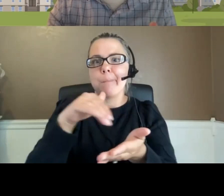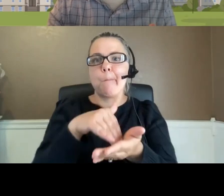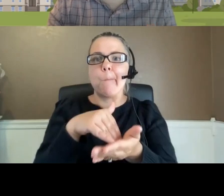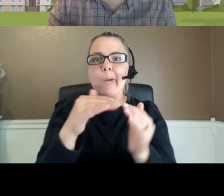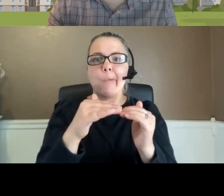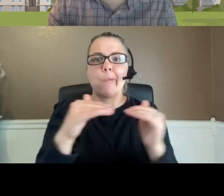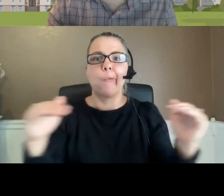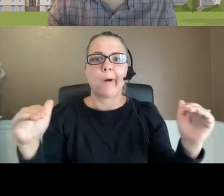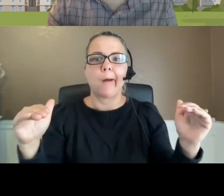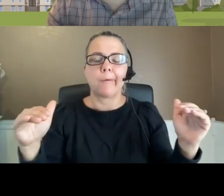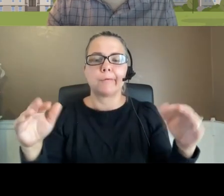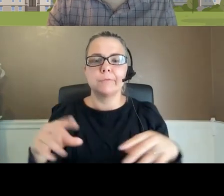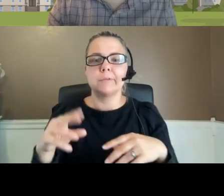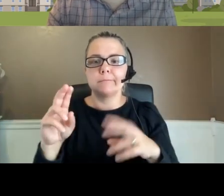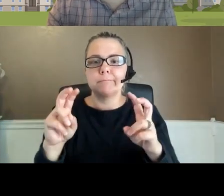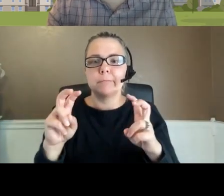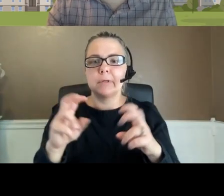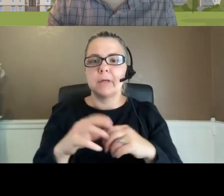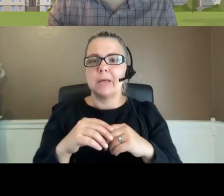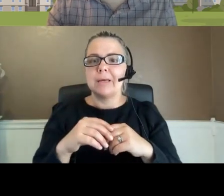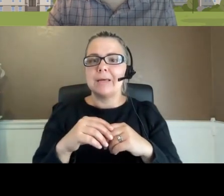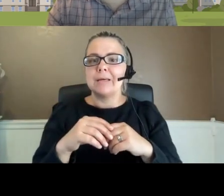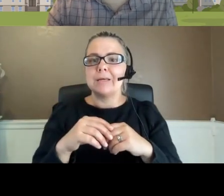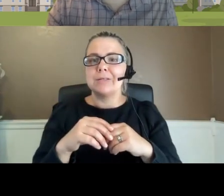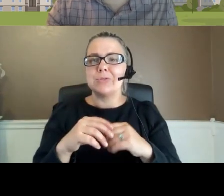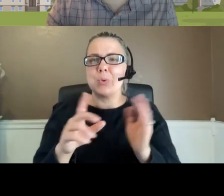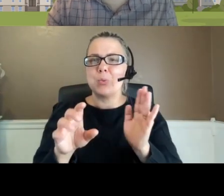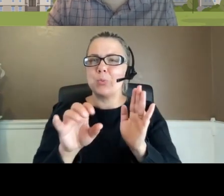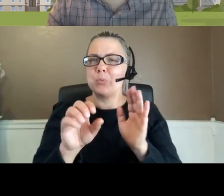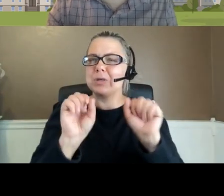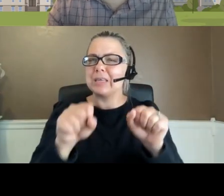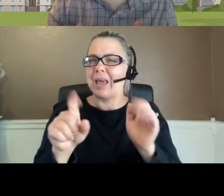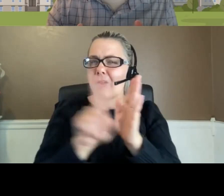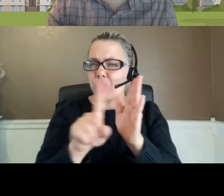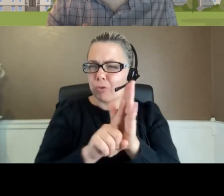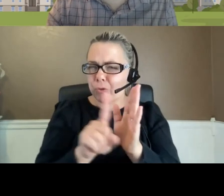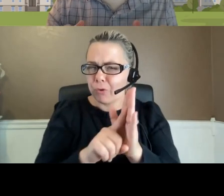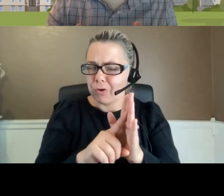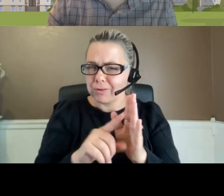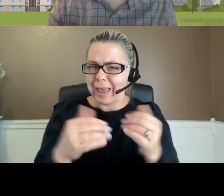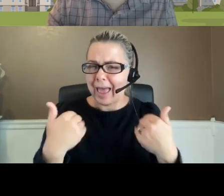here that seems to be an accessibility issue or is a likely issue, but we can't know for sure.